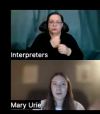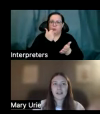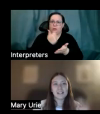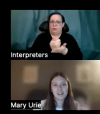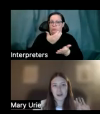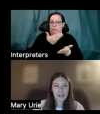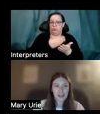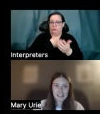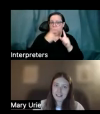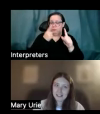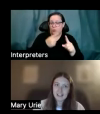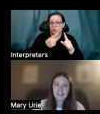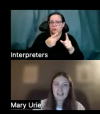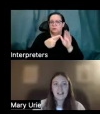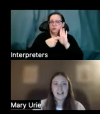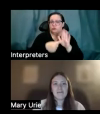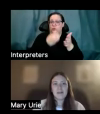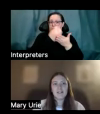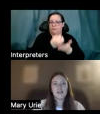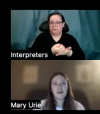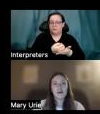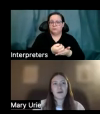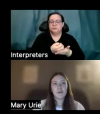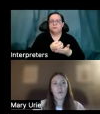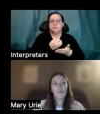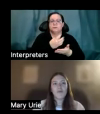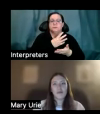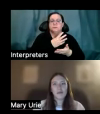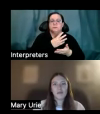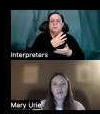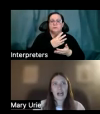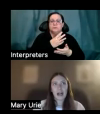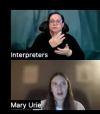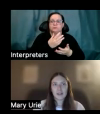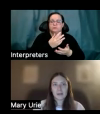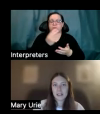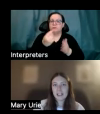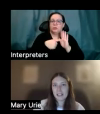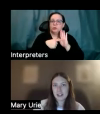point and show the evidence and show how something can be